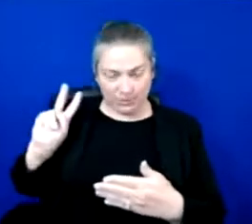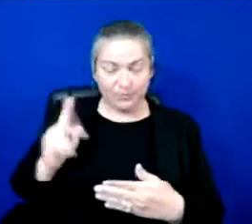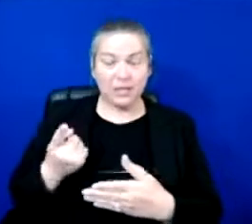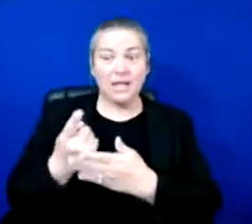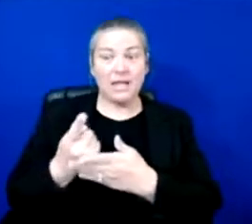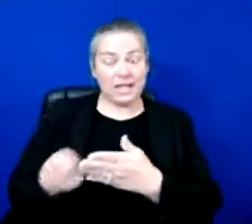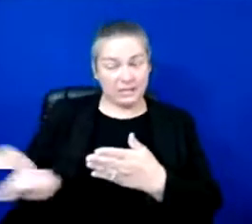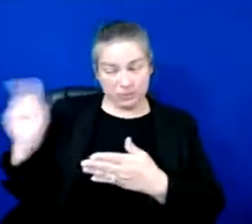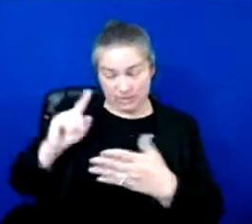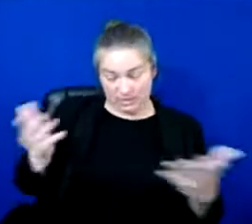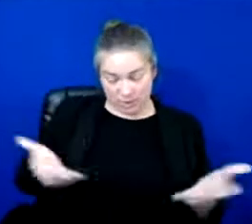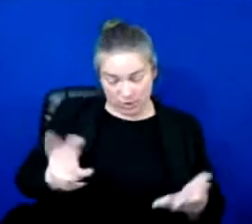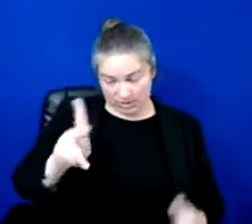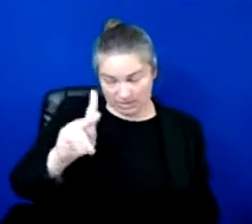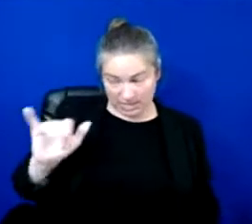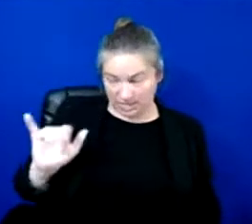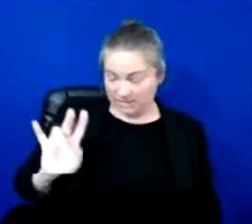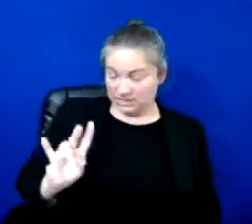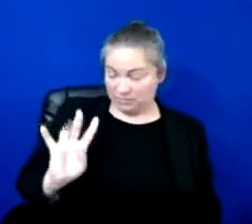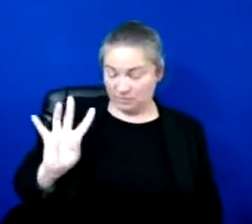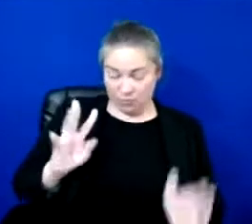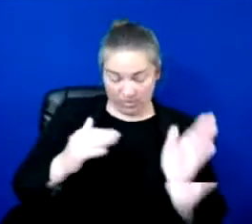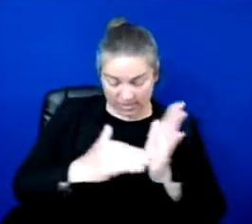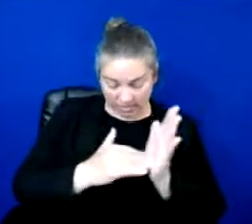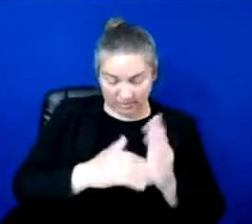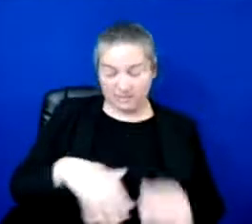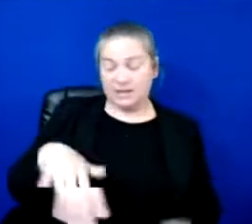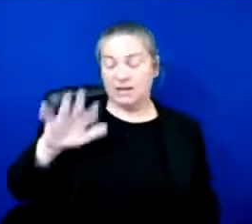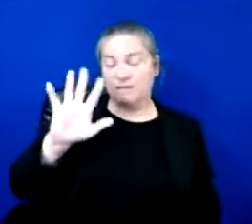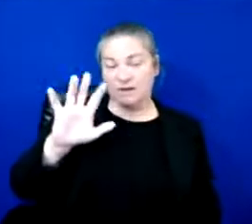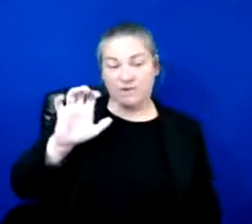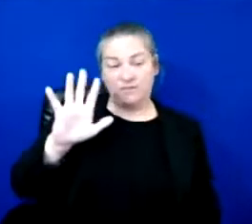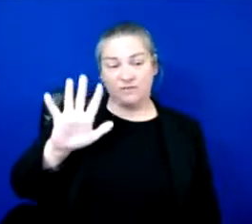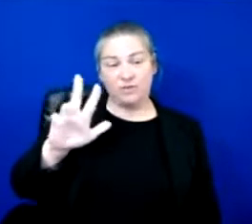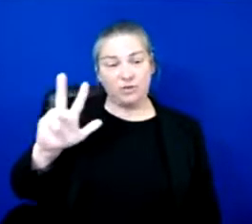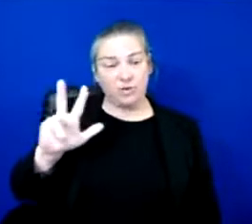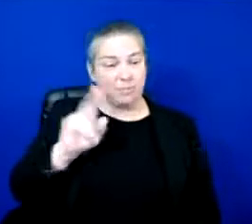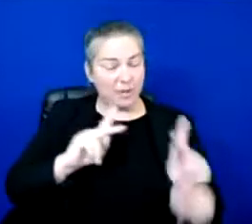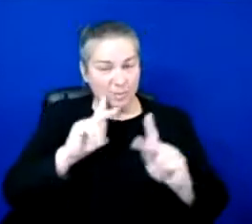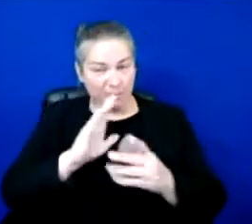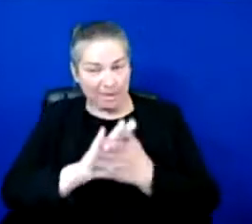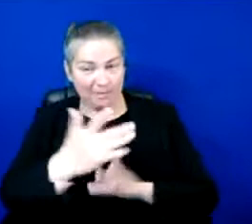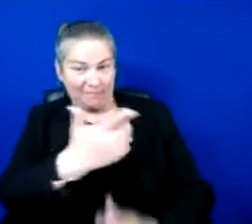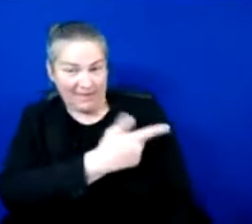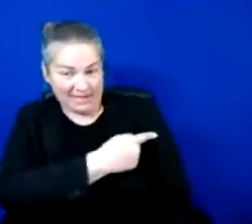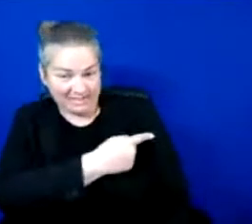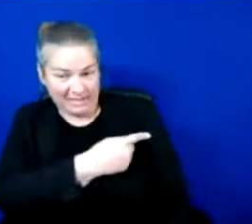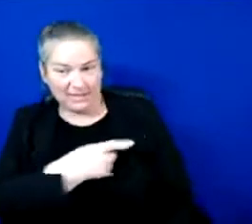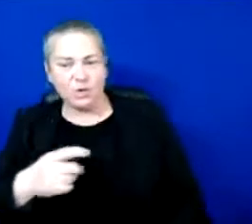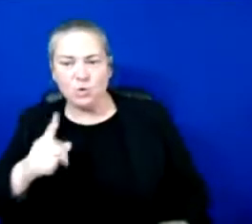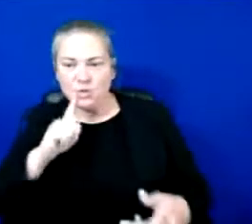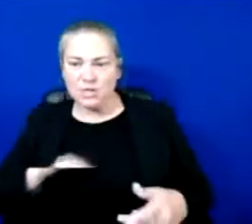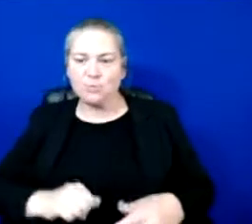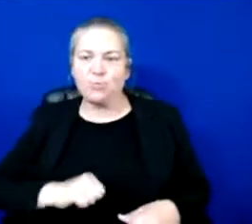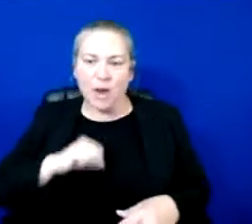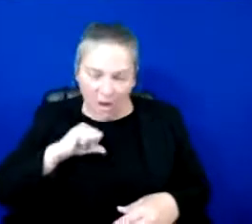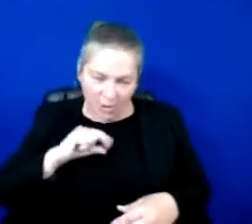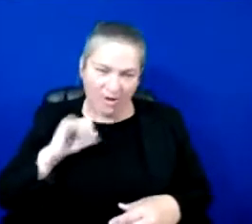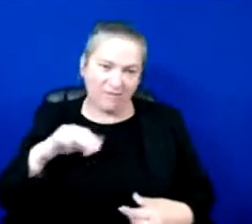74553 individuals vaccinated. Very proud of this last week. And we want to